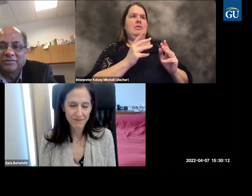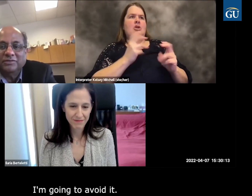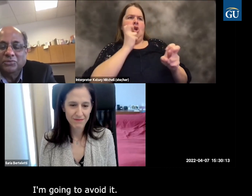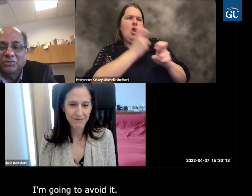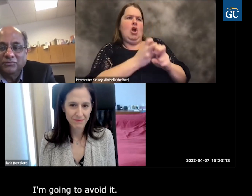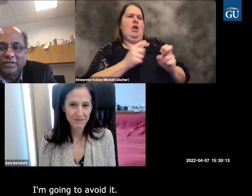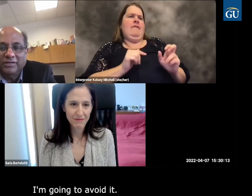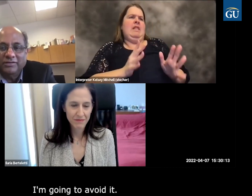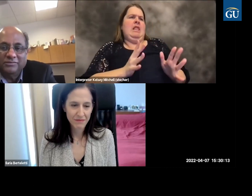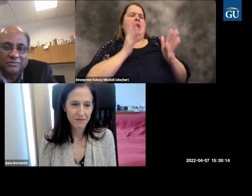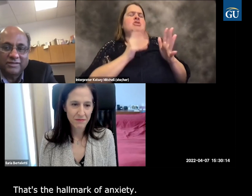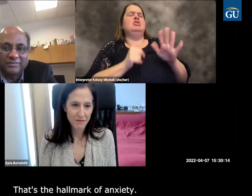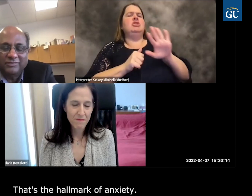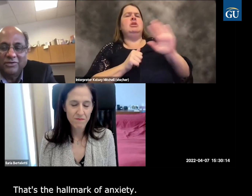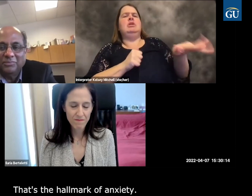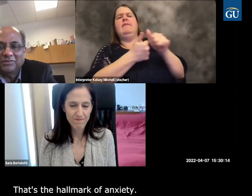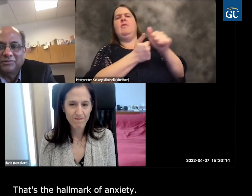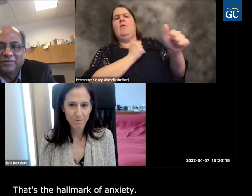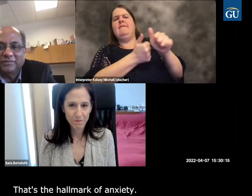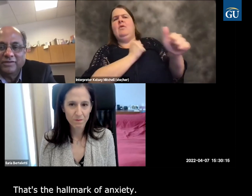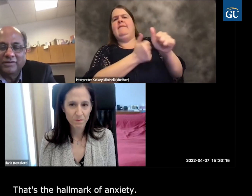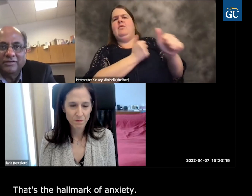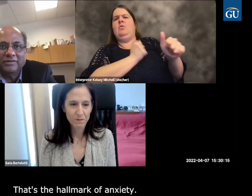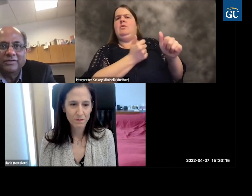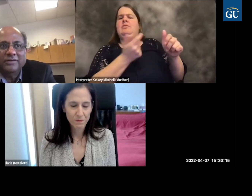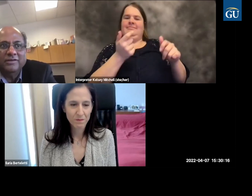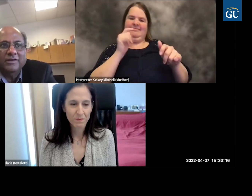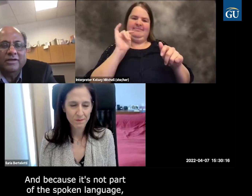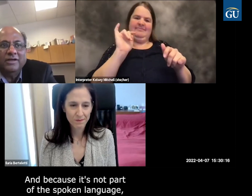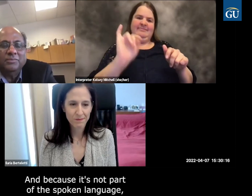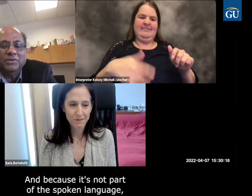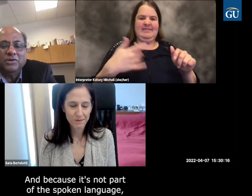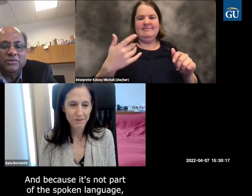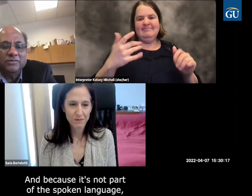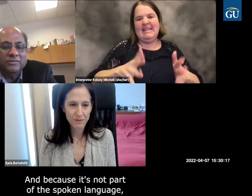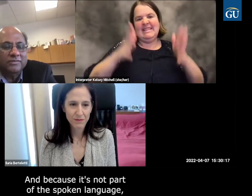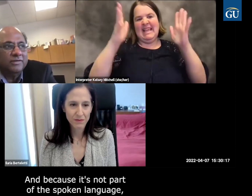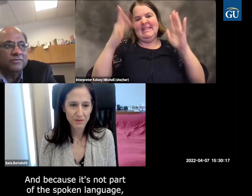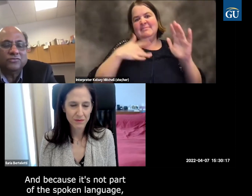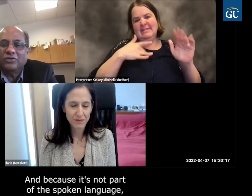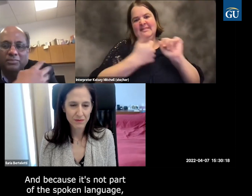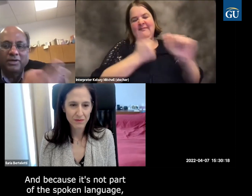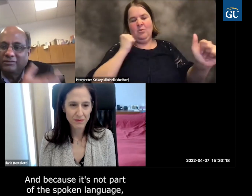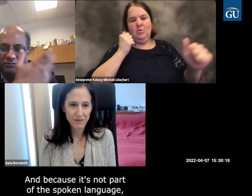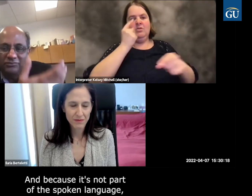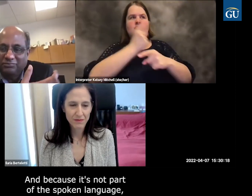i'm going to avoid it that's the hallmark of anxiety